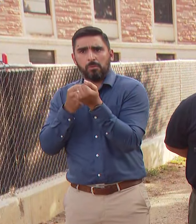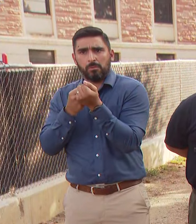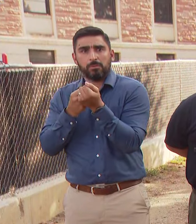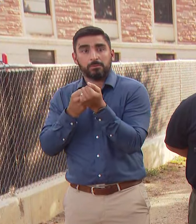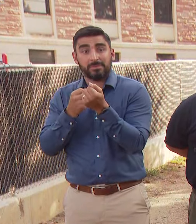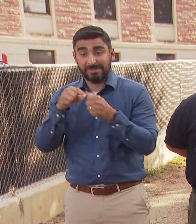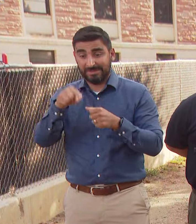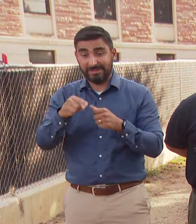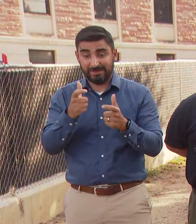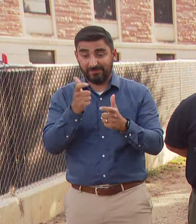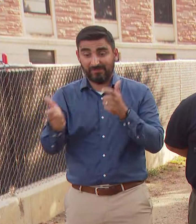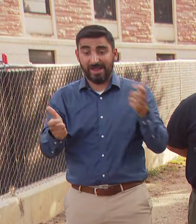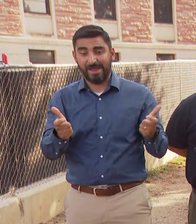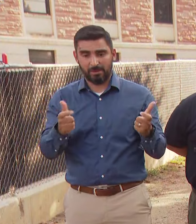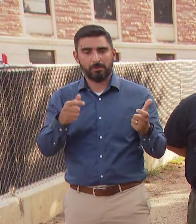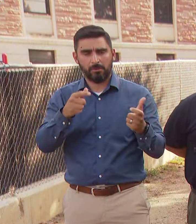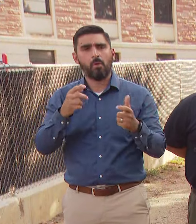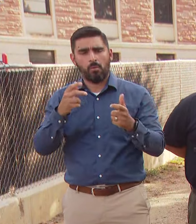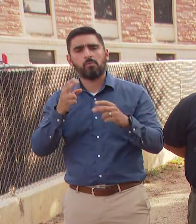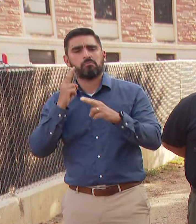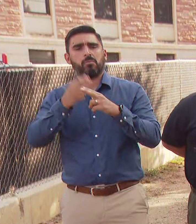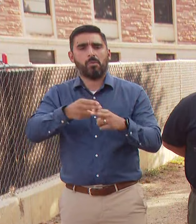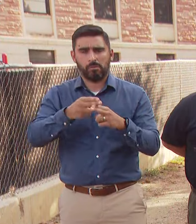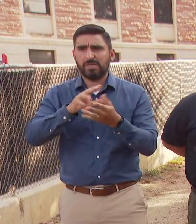to be big enough to meet the disaster declaration at